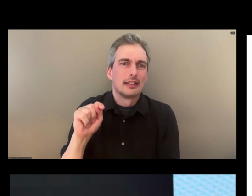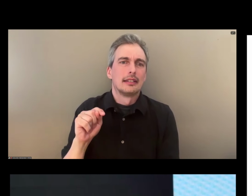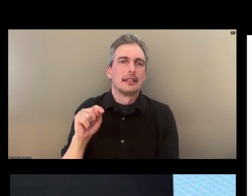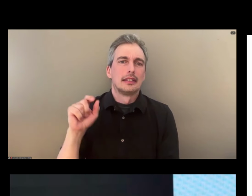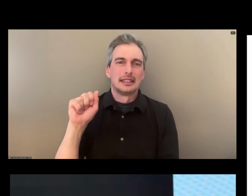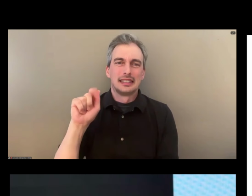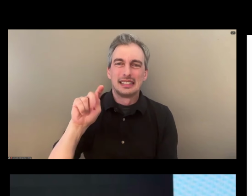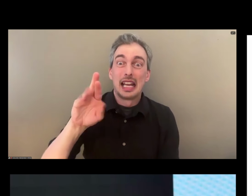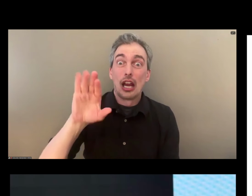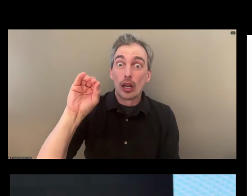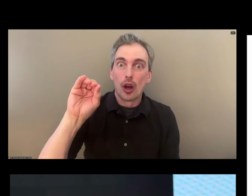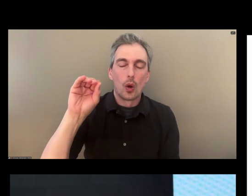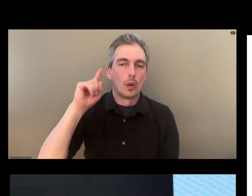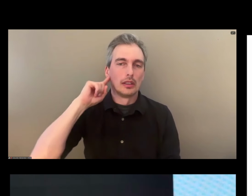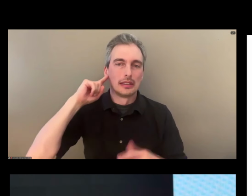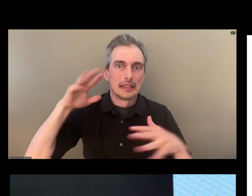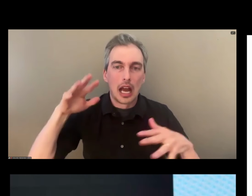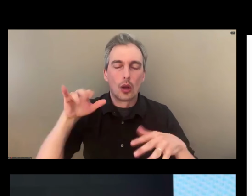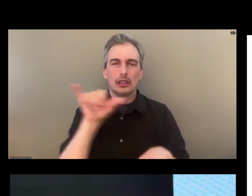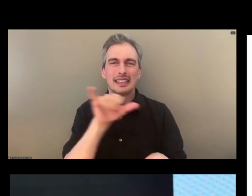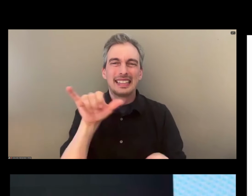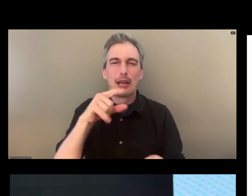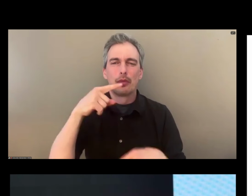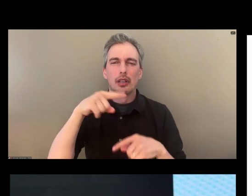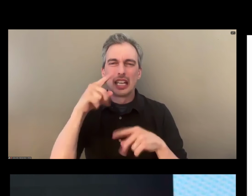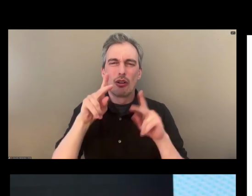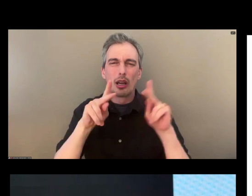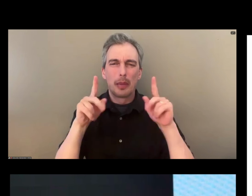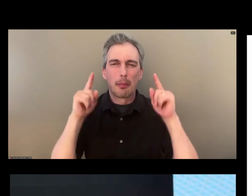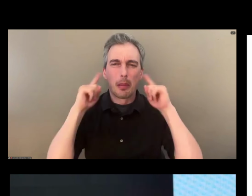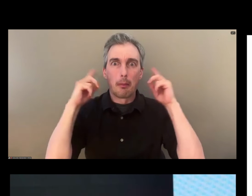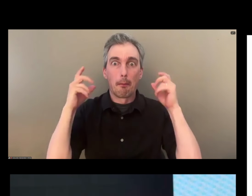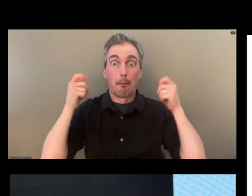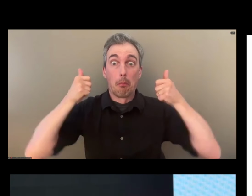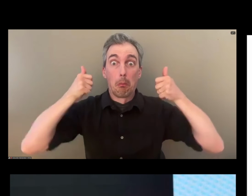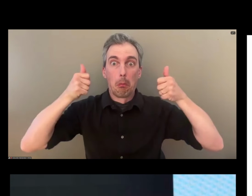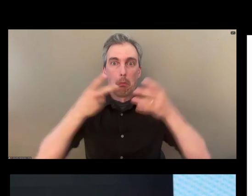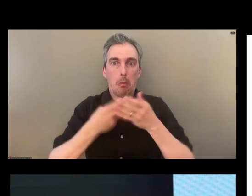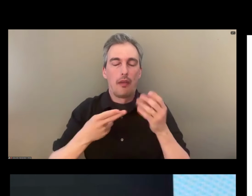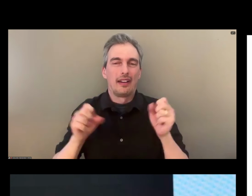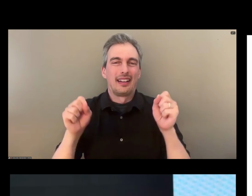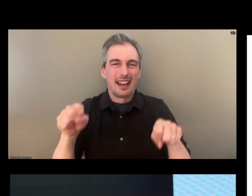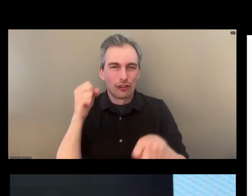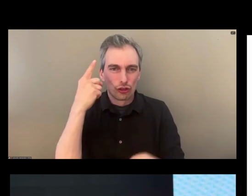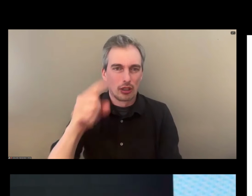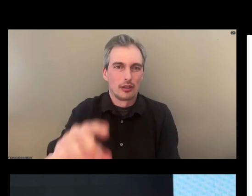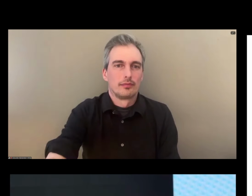So... What's their workaround? One of the main workarounds is visual editing.